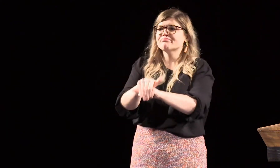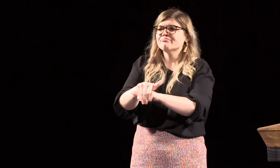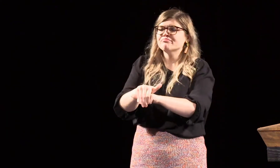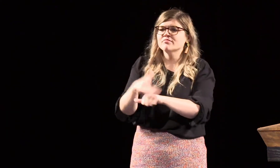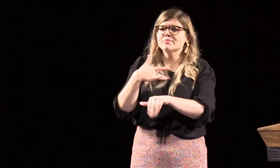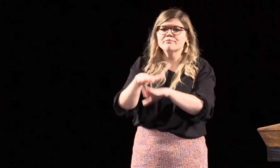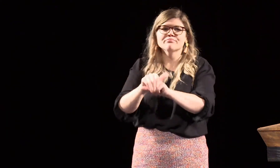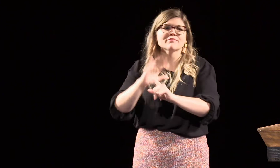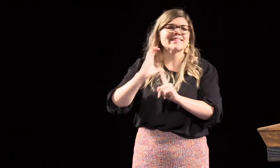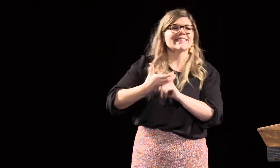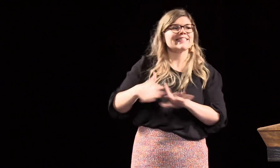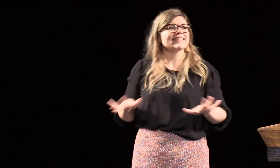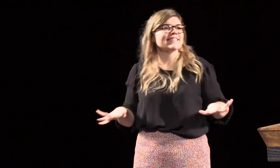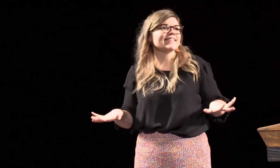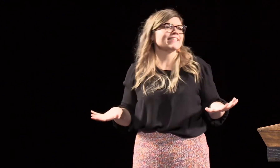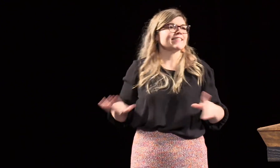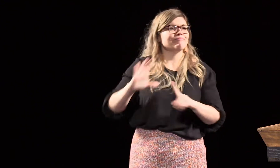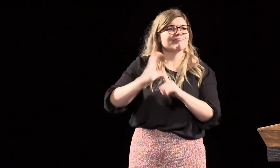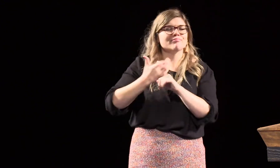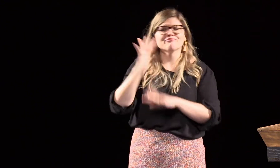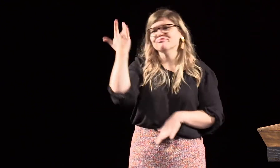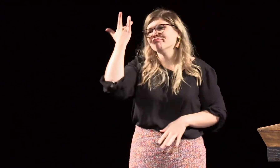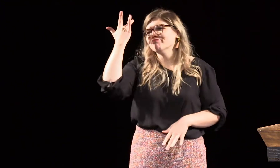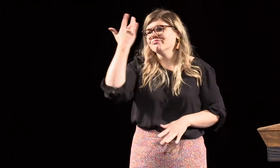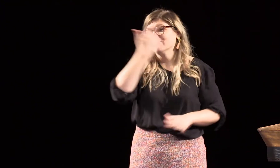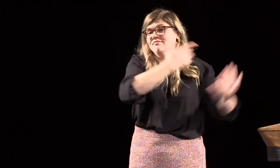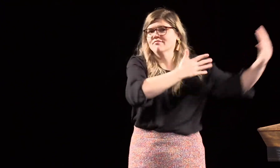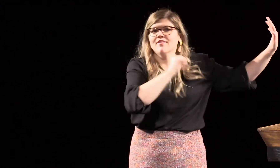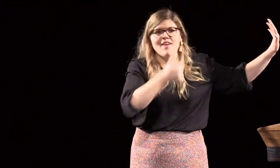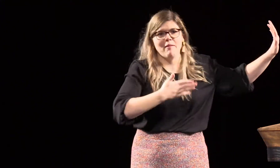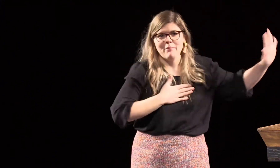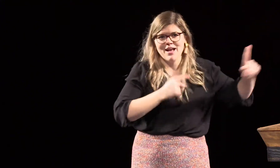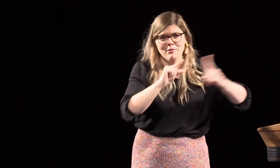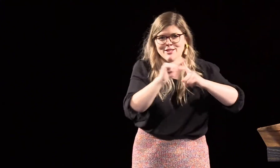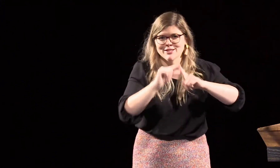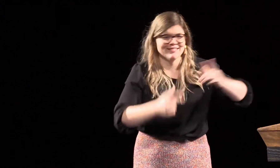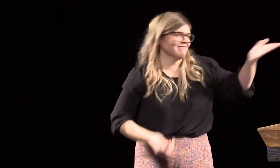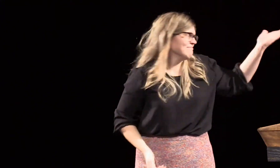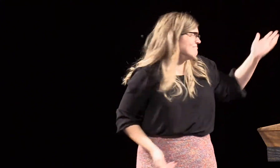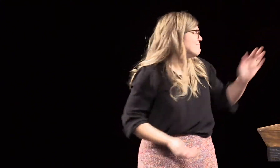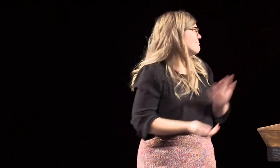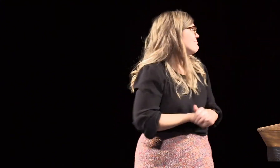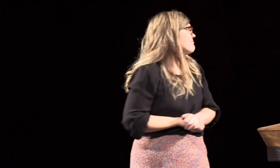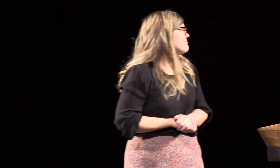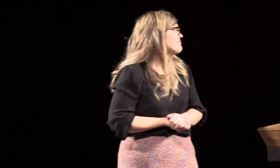Carlin thought that French people were a bit aloof and phony. Again, his words, not mine.